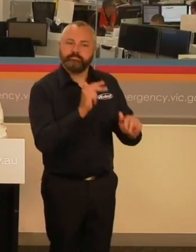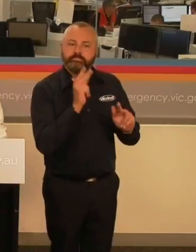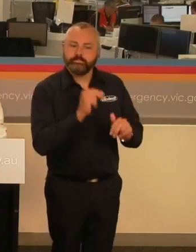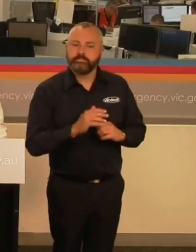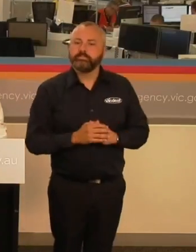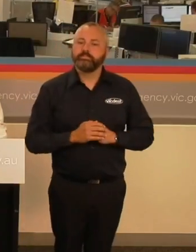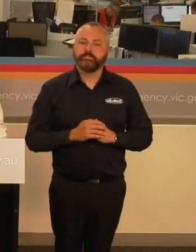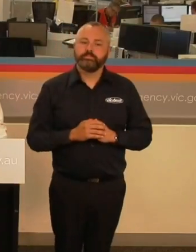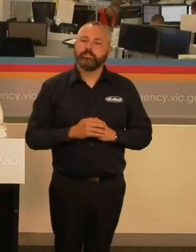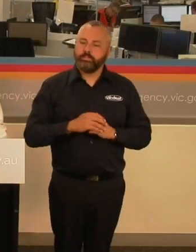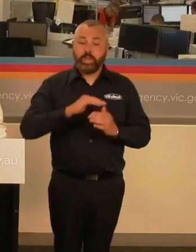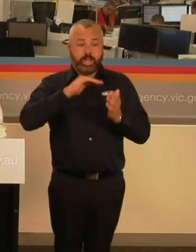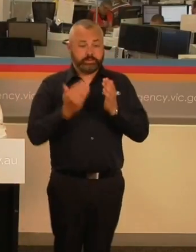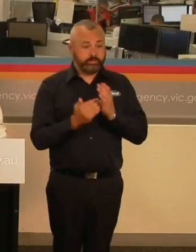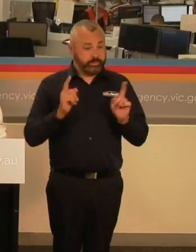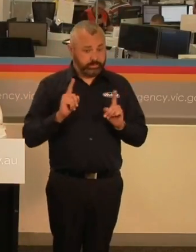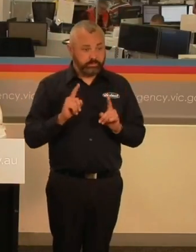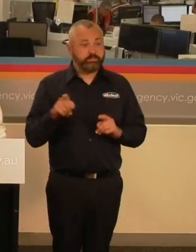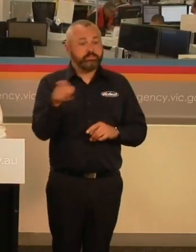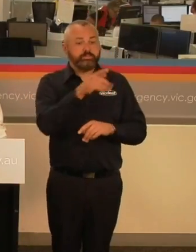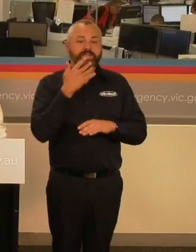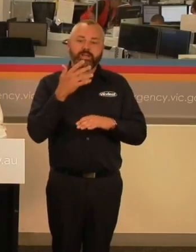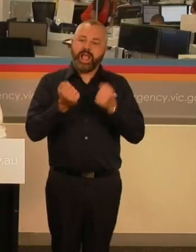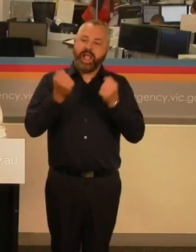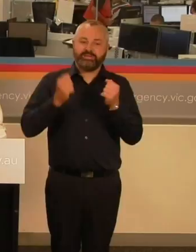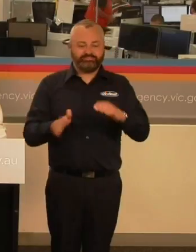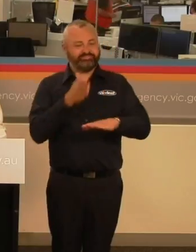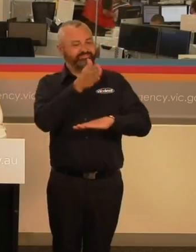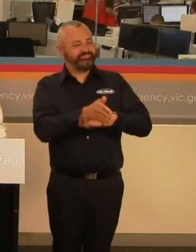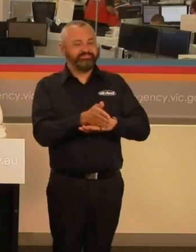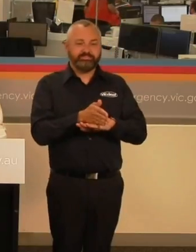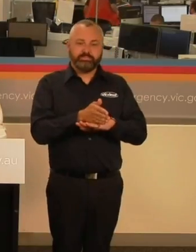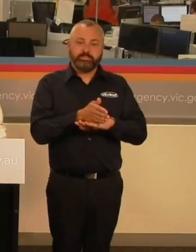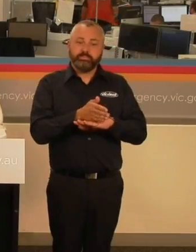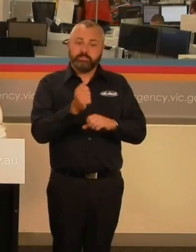that leaving people in parked cars is a very dangerous practice already today